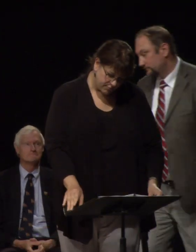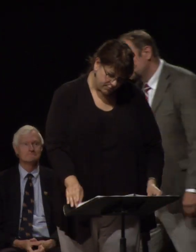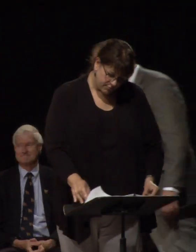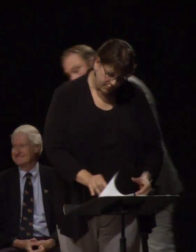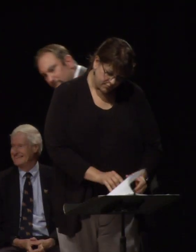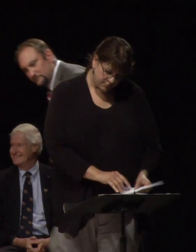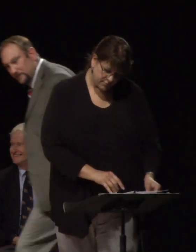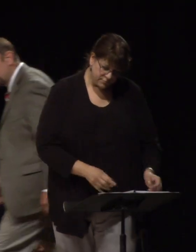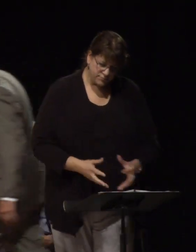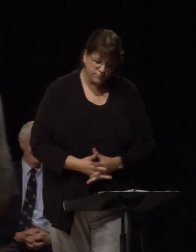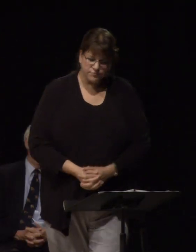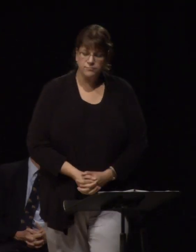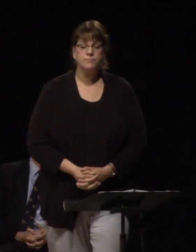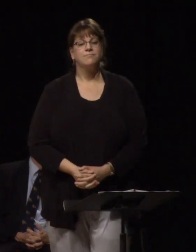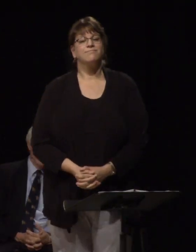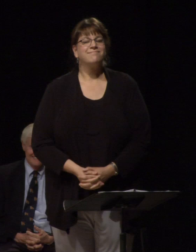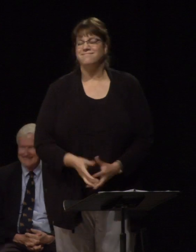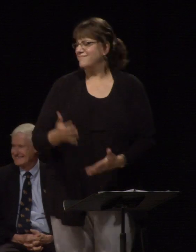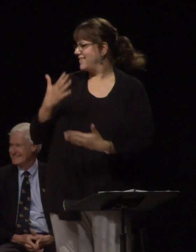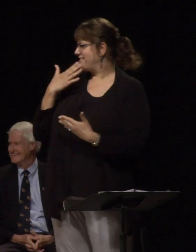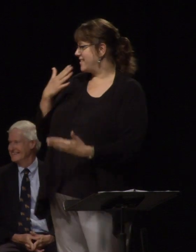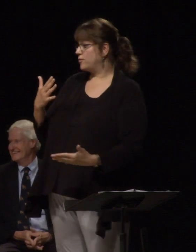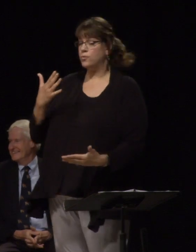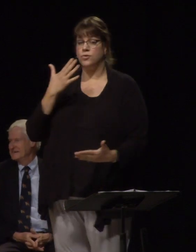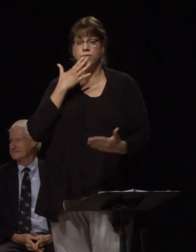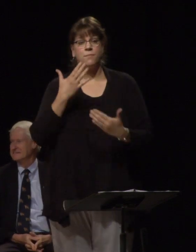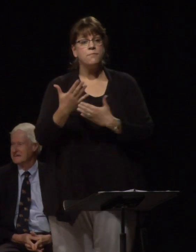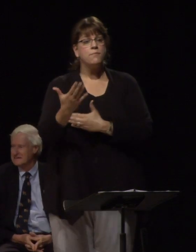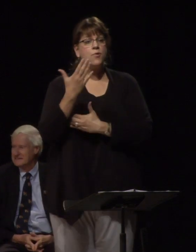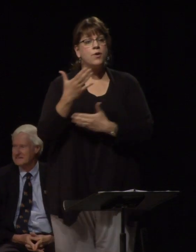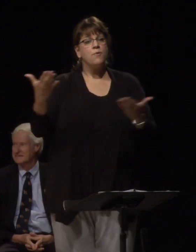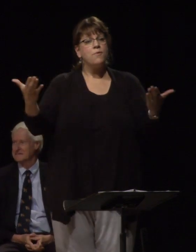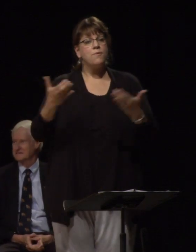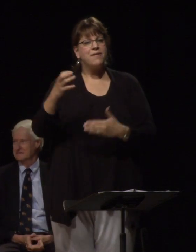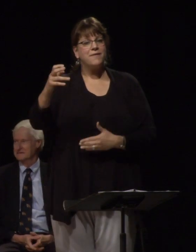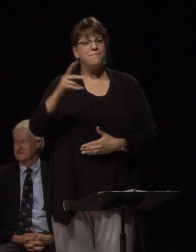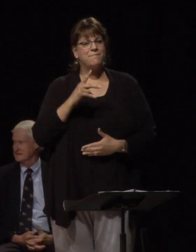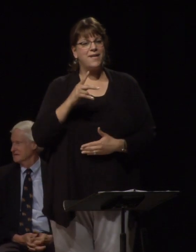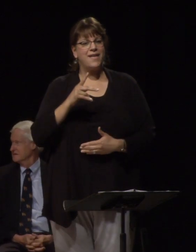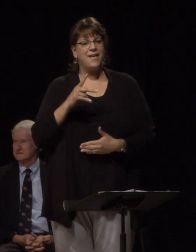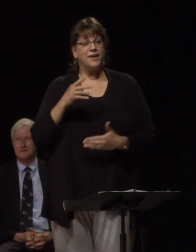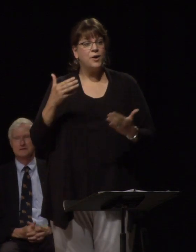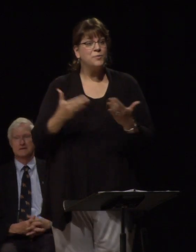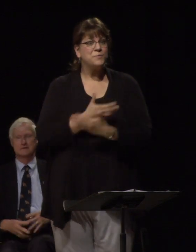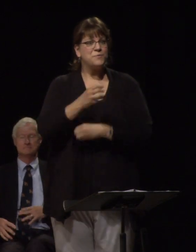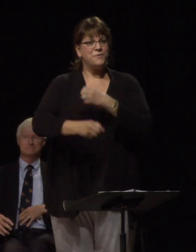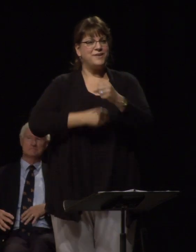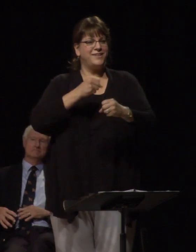THANK YOU, MICHAEL. GOOD MORNING, EVERYONE. AND WELCOME BACK TO THE START OF AN EXTRAORDINARY ACADEMIC YEAR IN